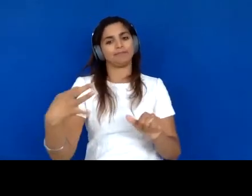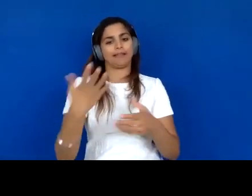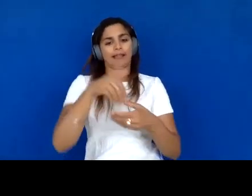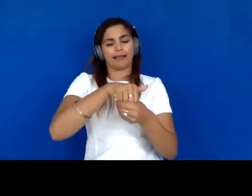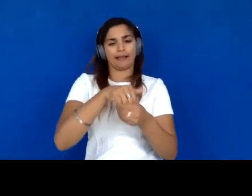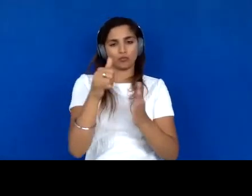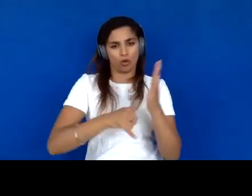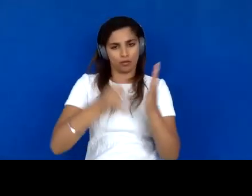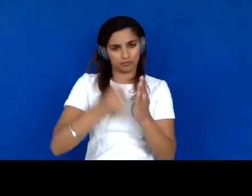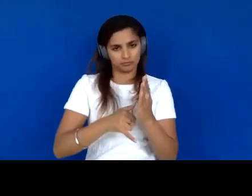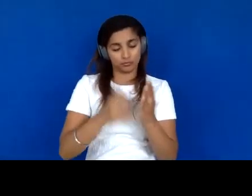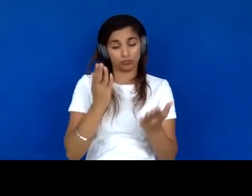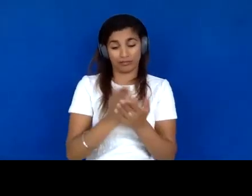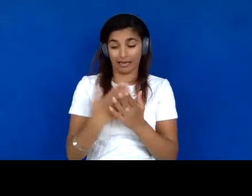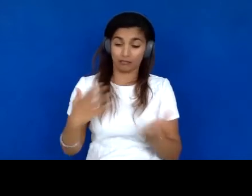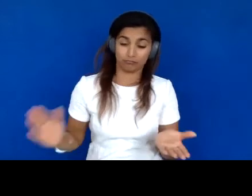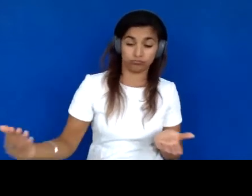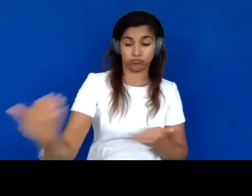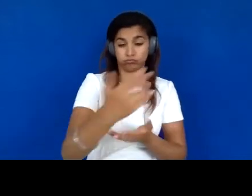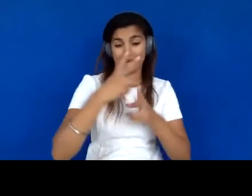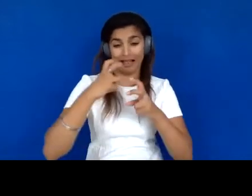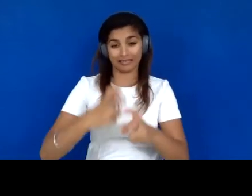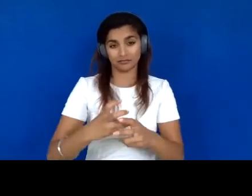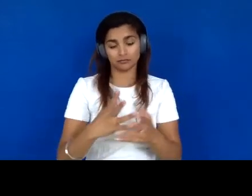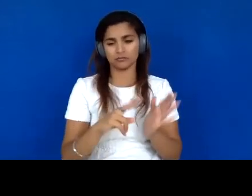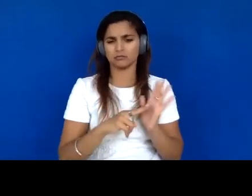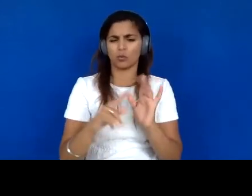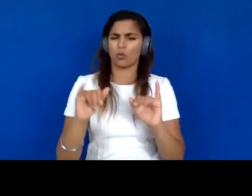analysis clearly demonstrate a pattern of significant gender bias and favor of